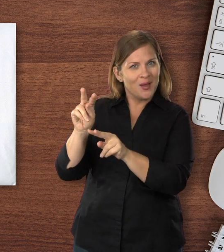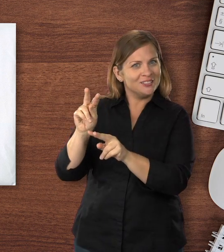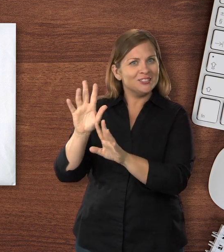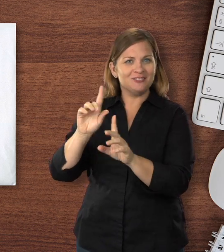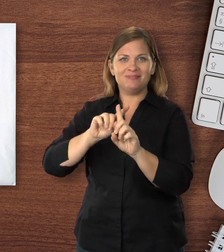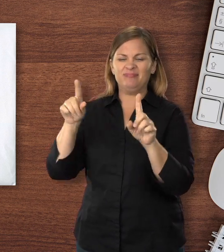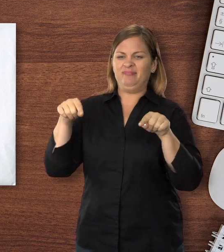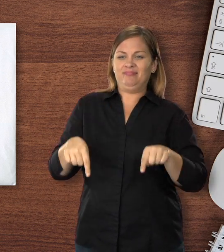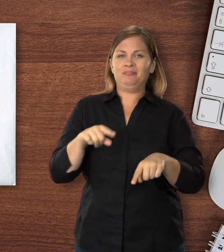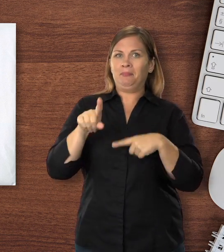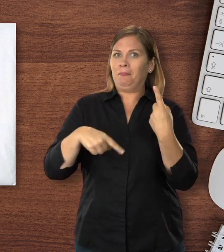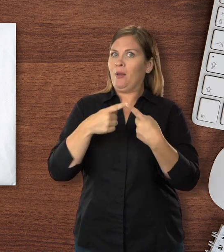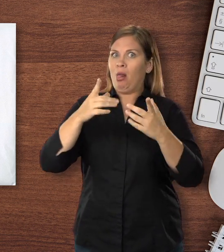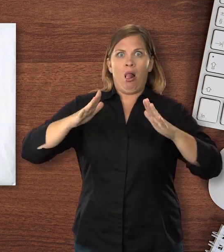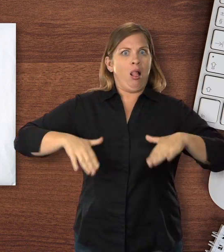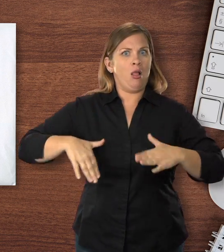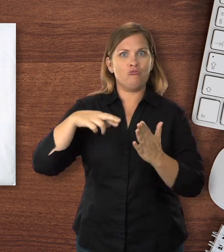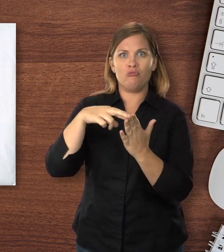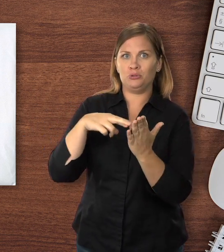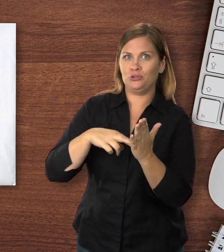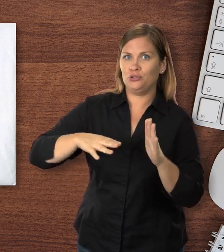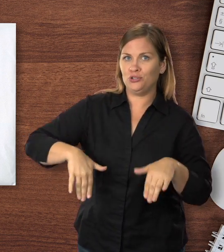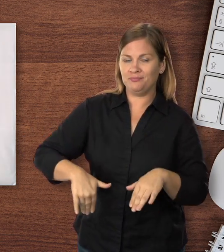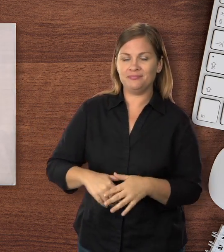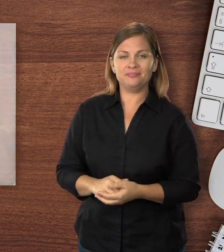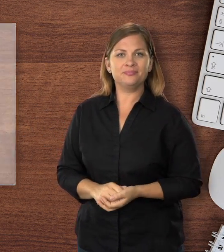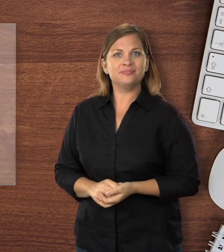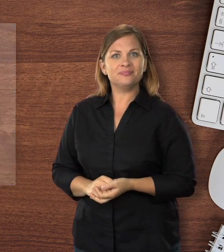If you have not registered, watch this video.